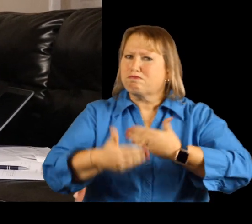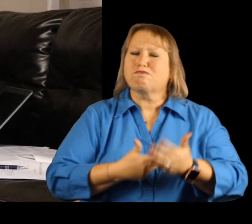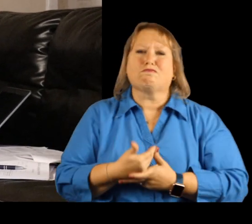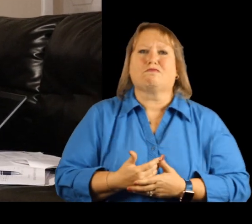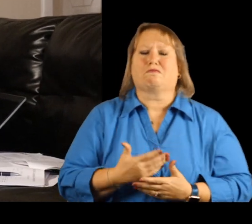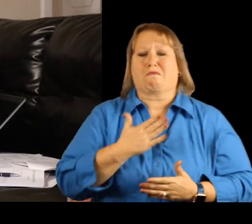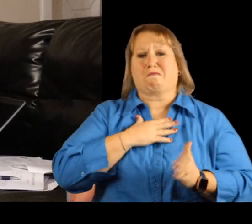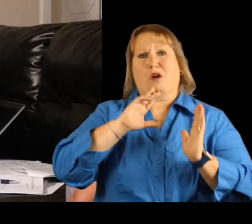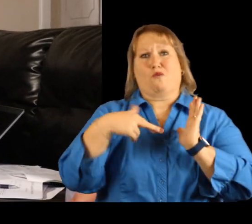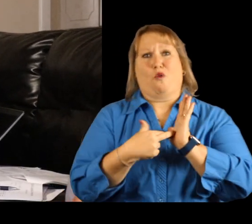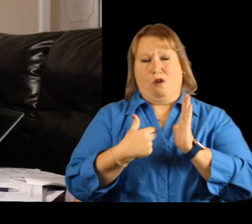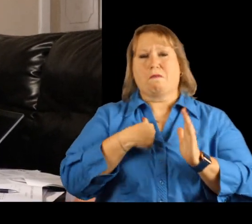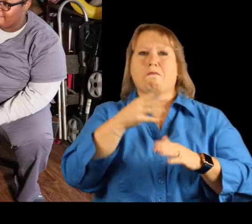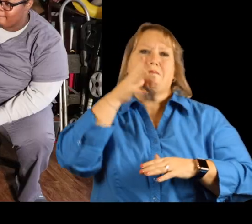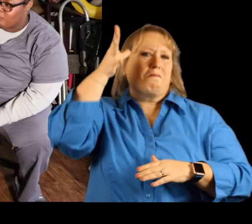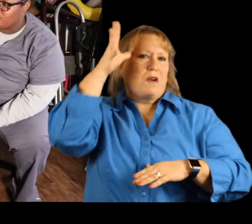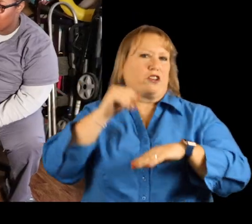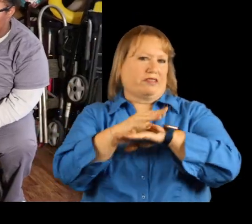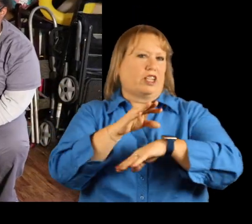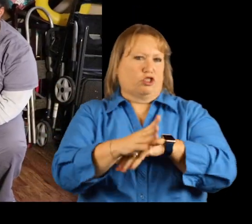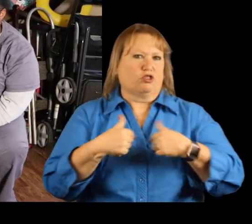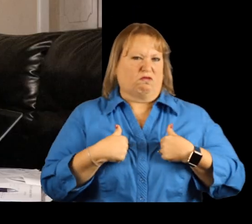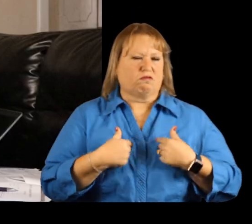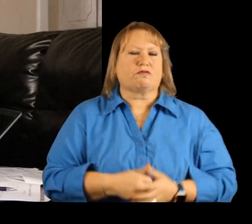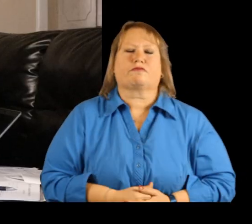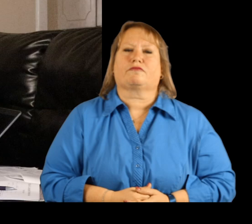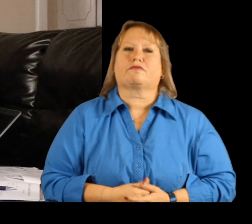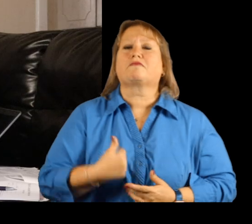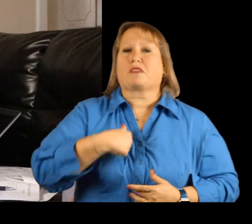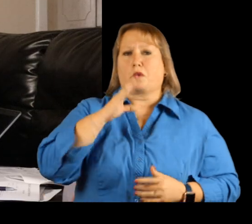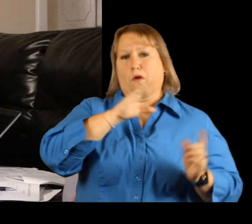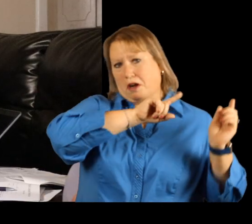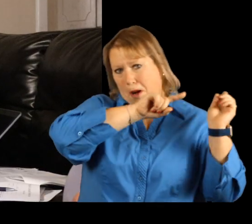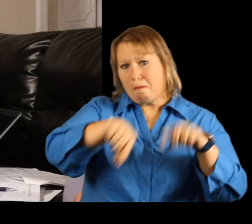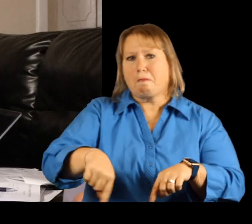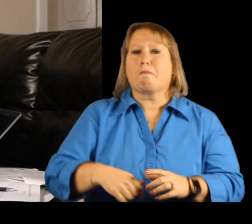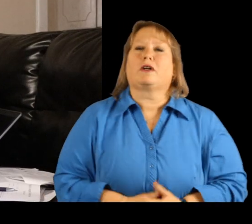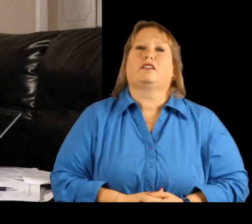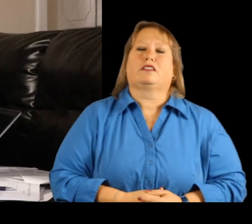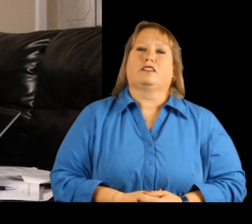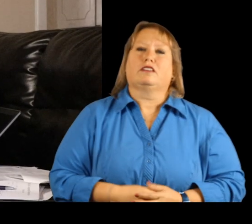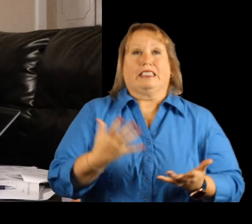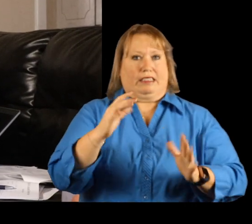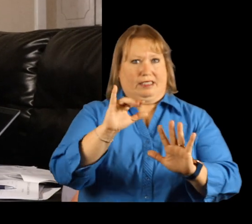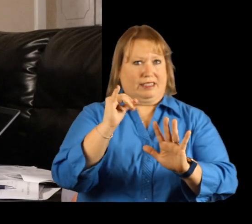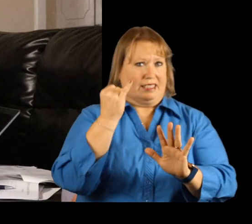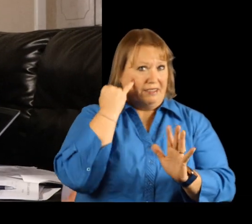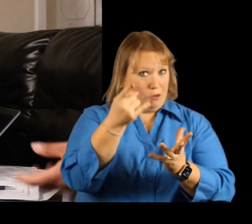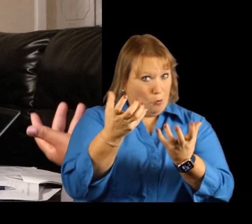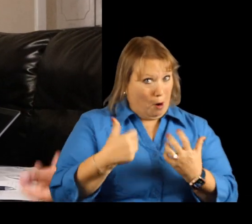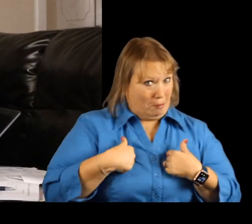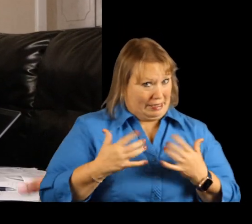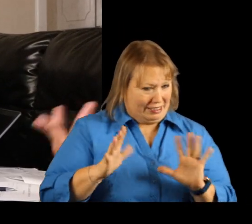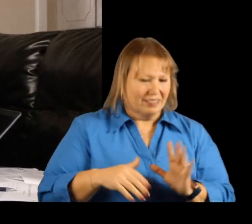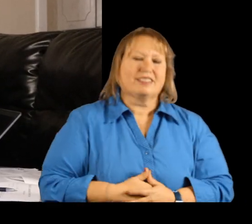The role is typically a Parent Advisor. Okay. So I will come in, if you want my services.